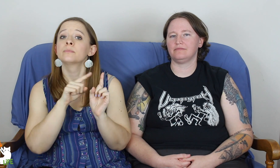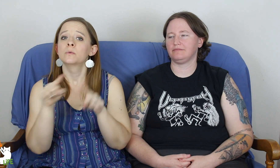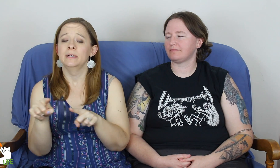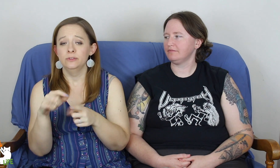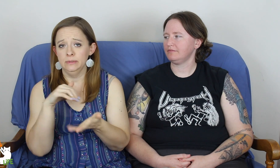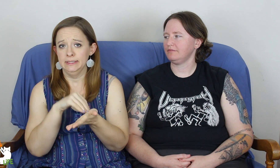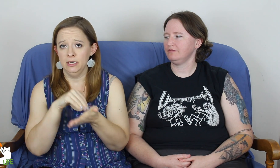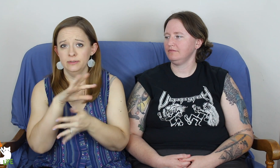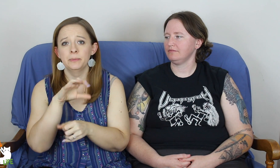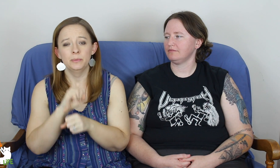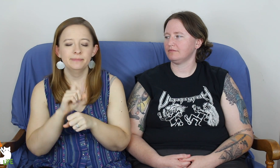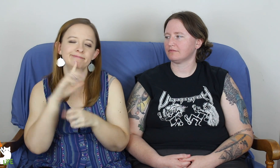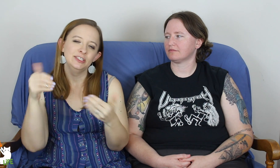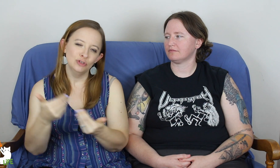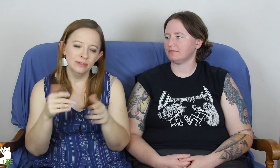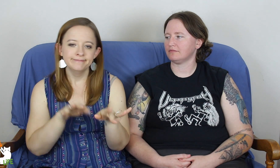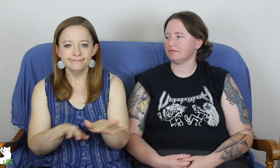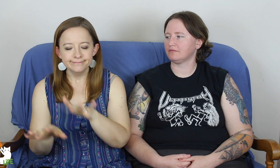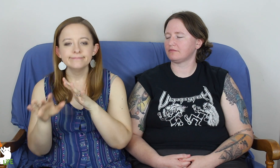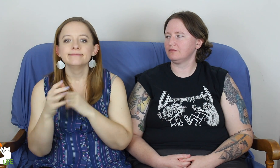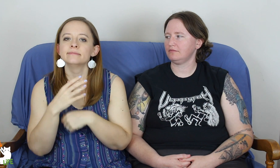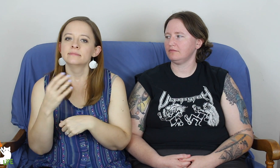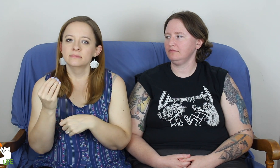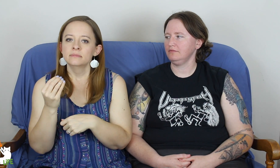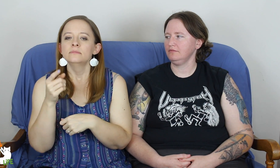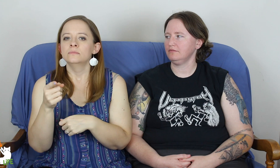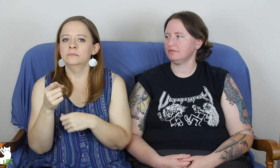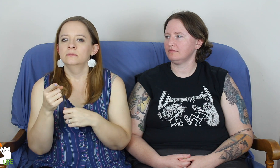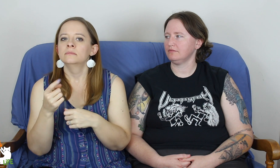So, we went to the introduction appointment at the doctors.